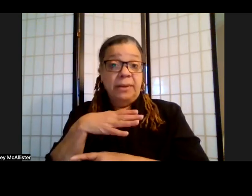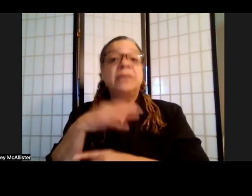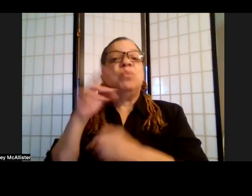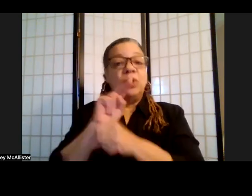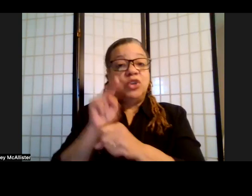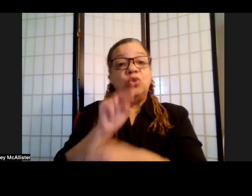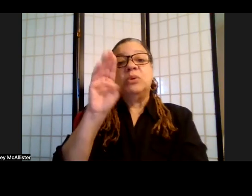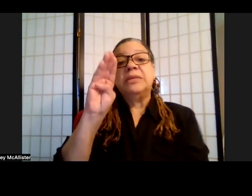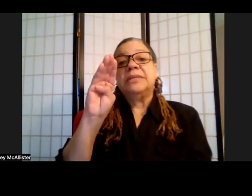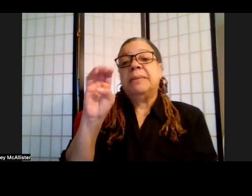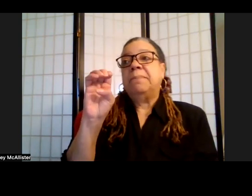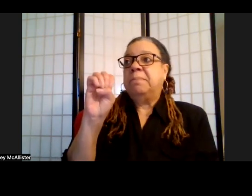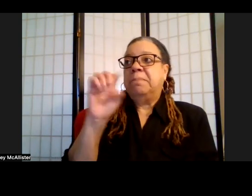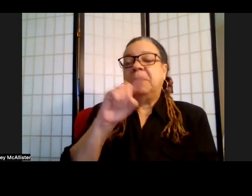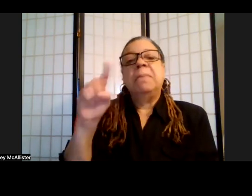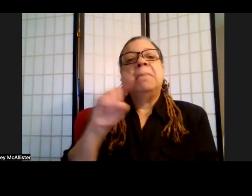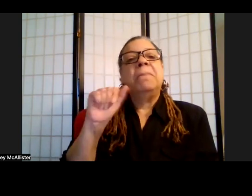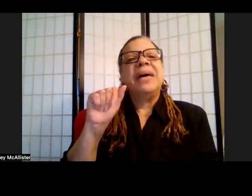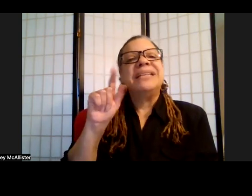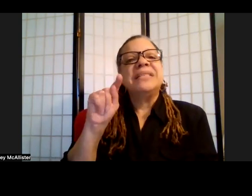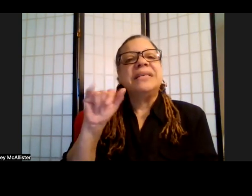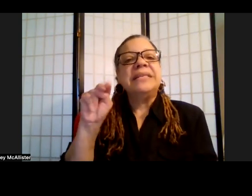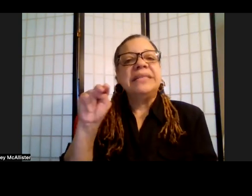penicillin, rather than procaine penicillin, two different forms of the drug.